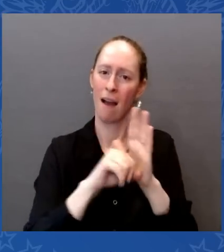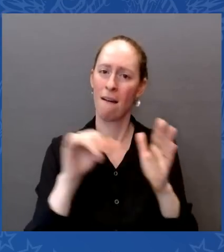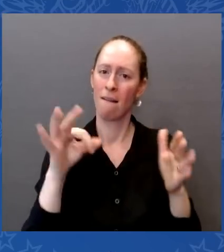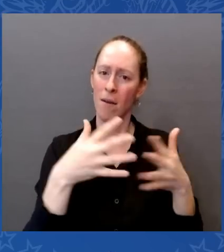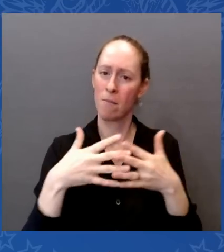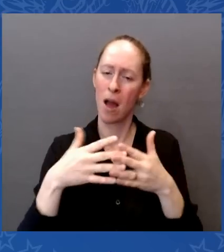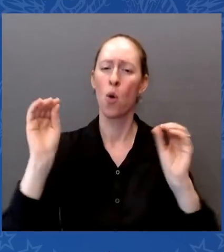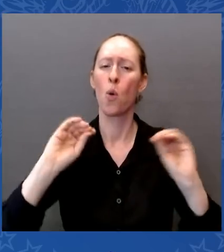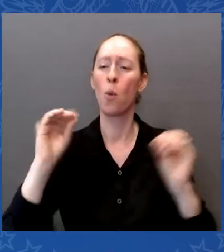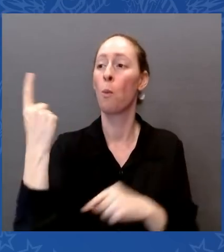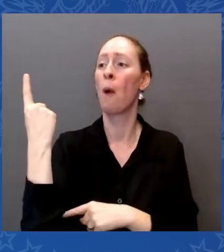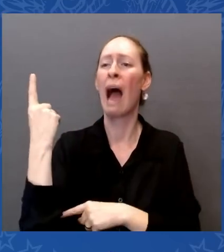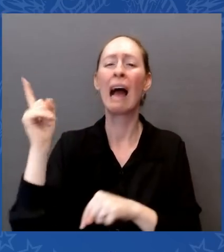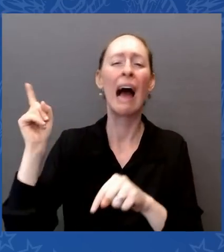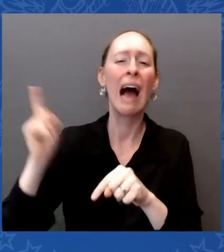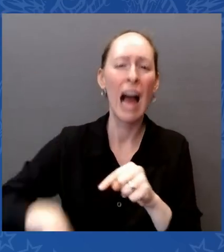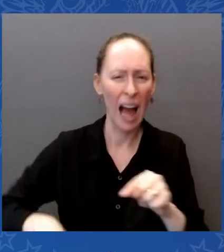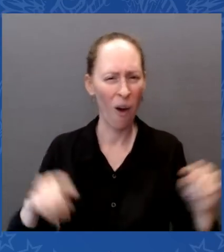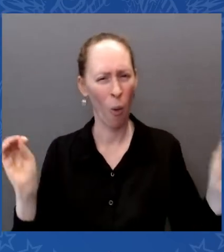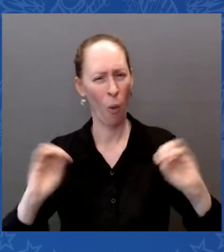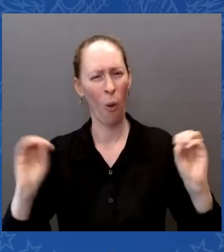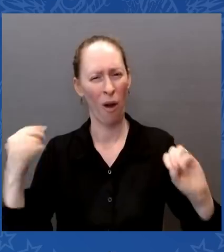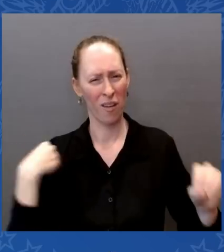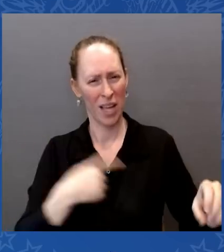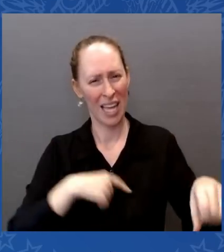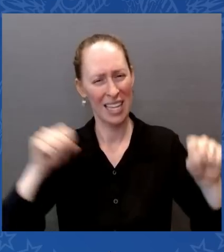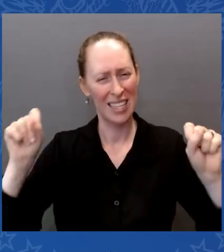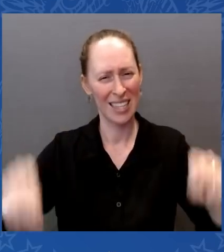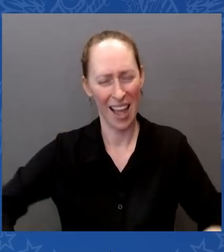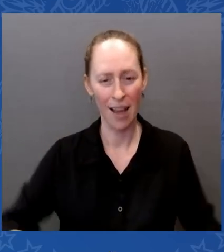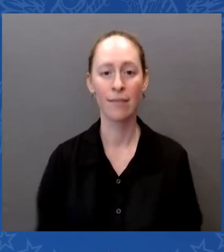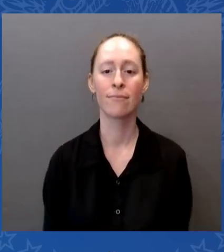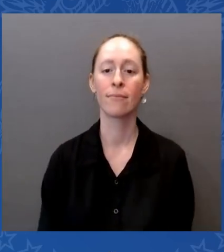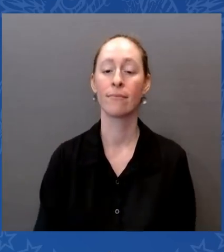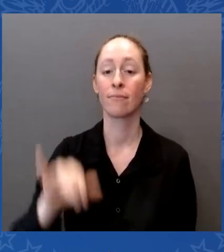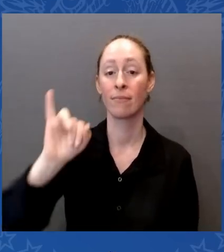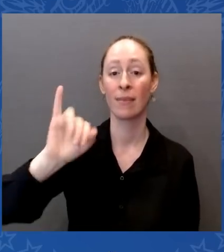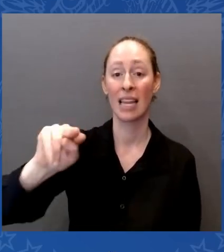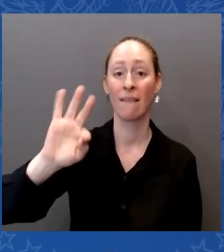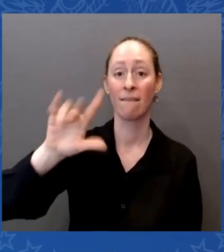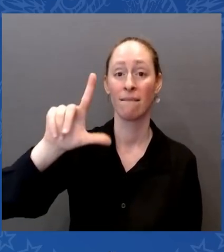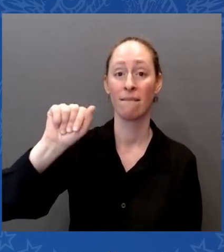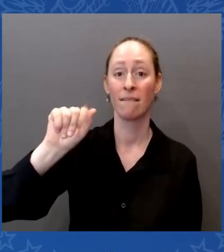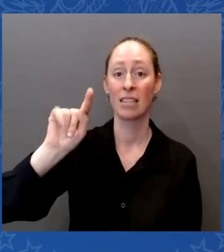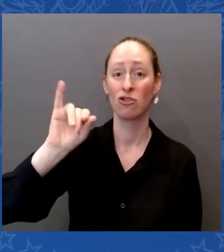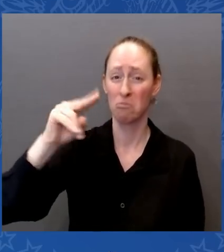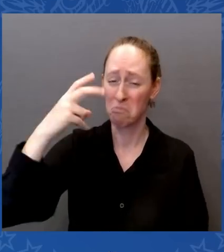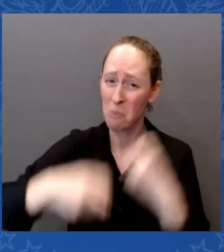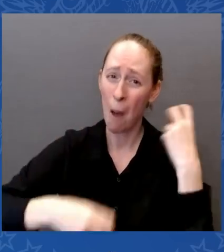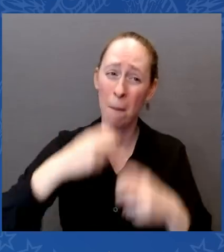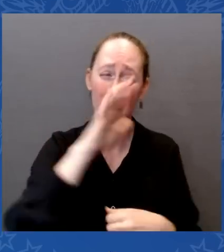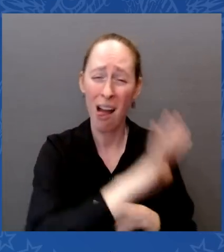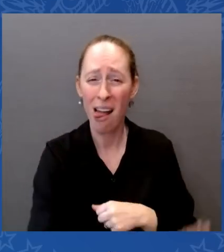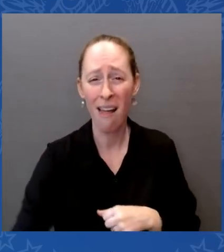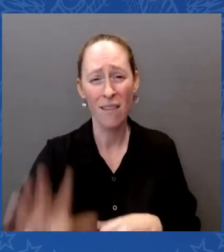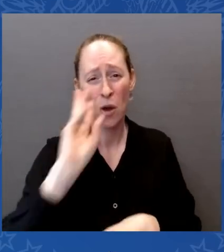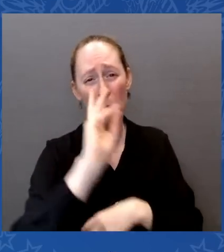Inflation is worse all around the world. So keep the faith. Keep the faith. And God bless you. And may God protect our troops.